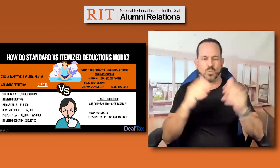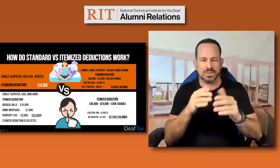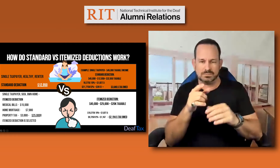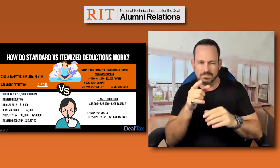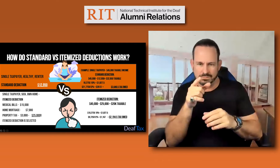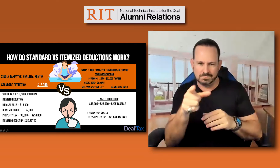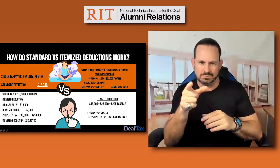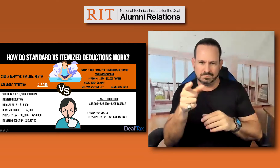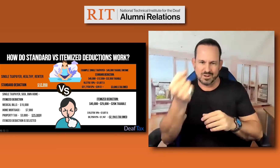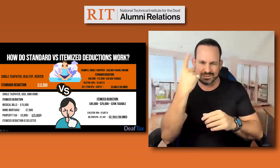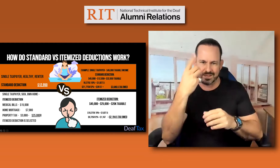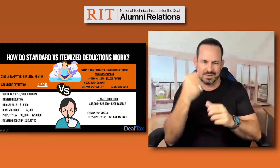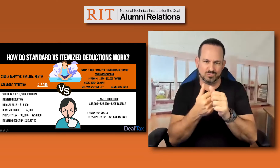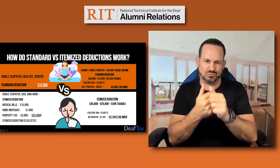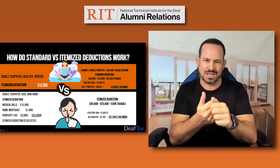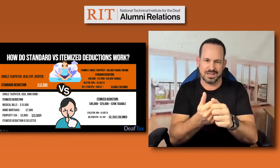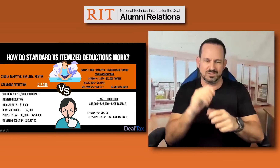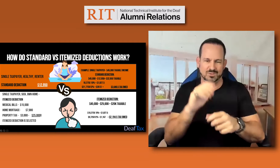someone who's healthy with no dependents.